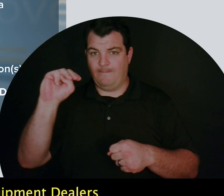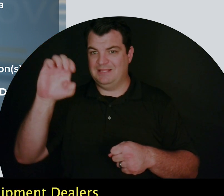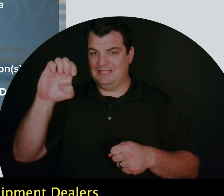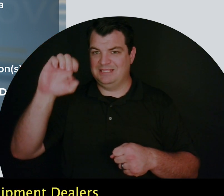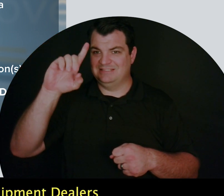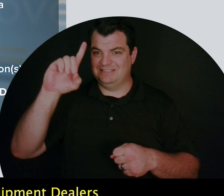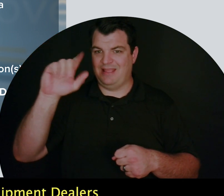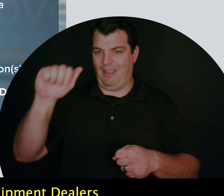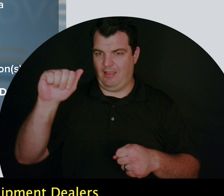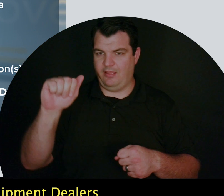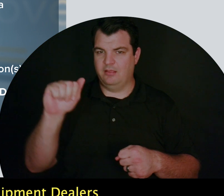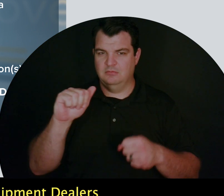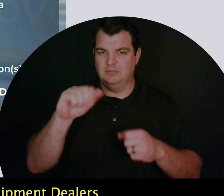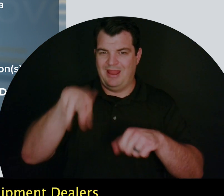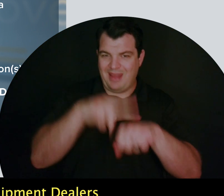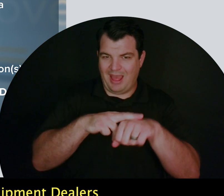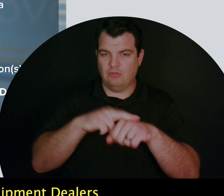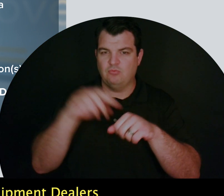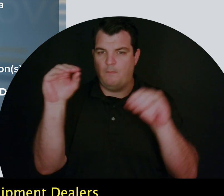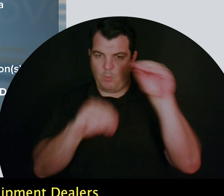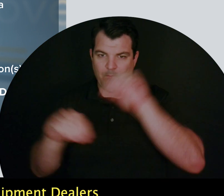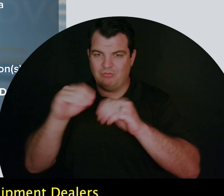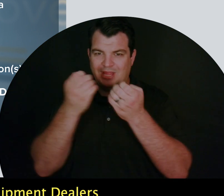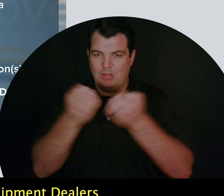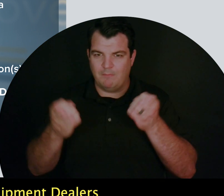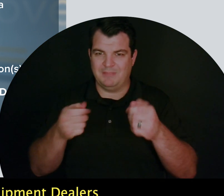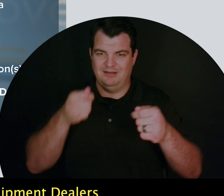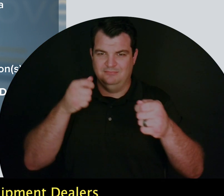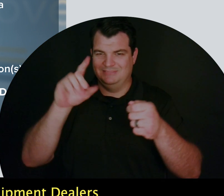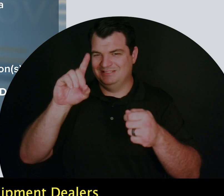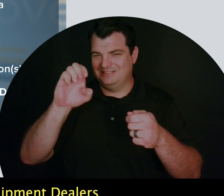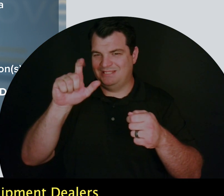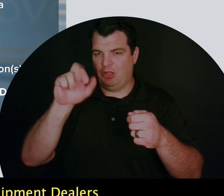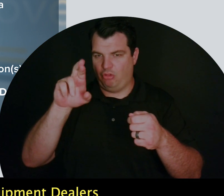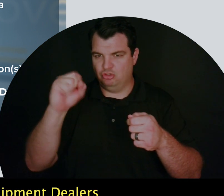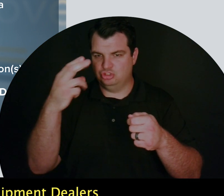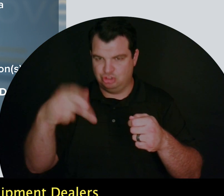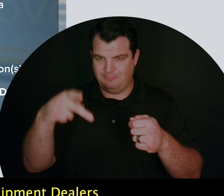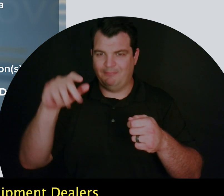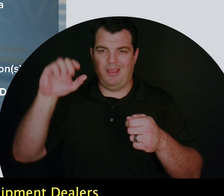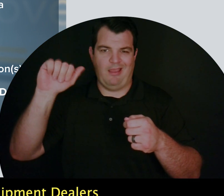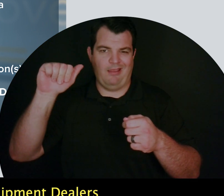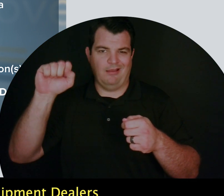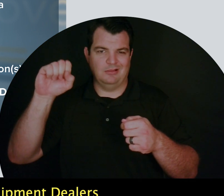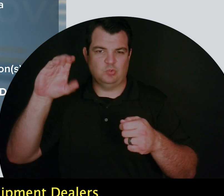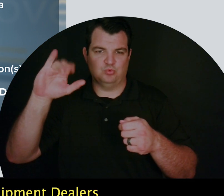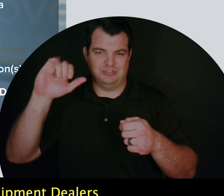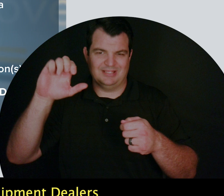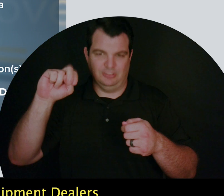of the National Mobility Equipment Dealers Association, NMEDA.